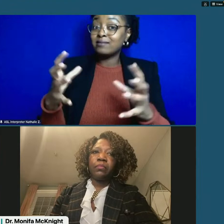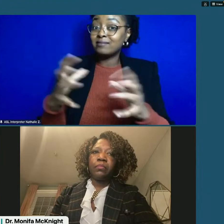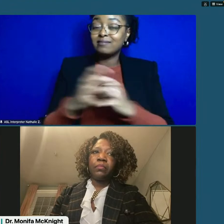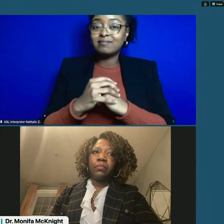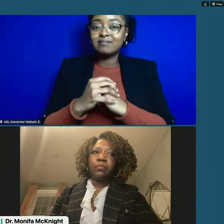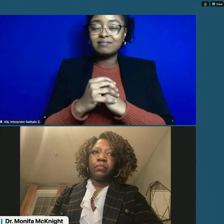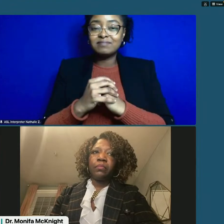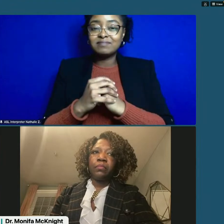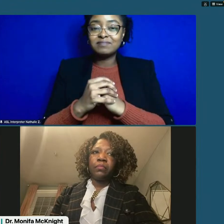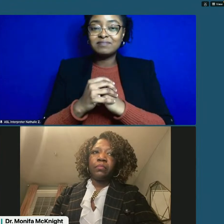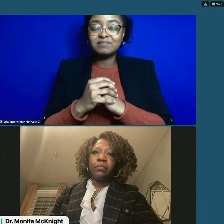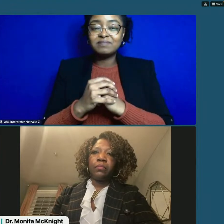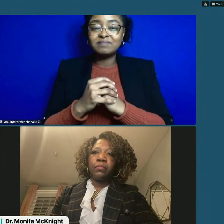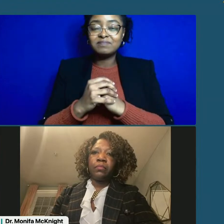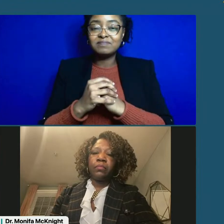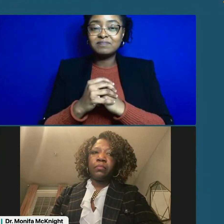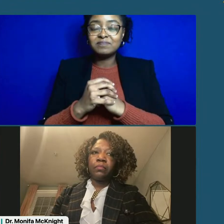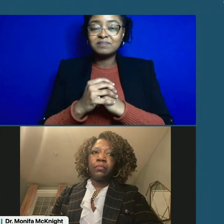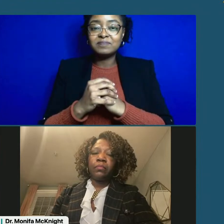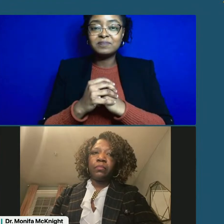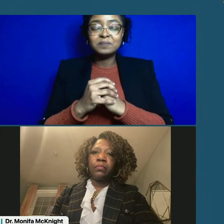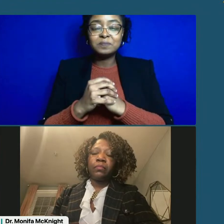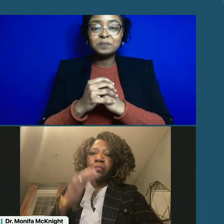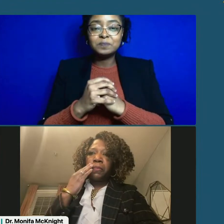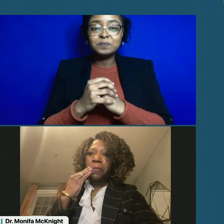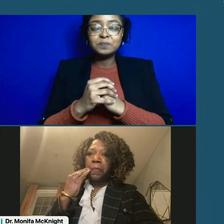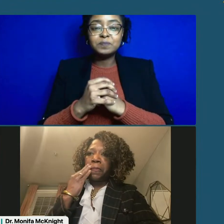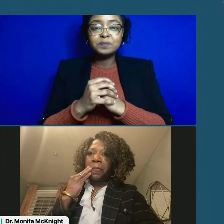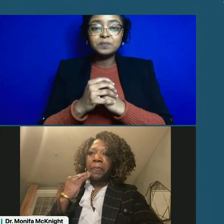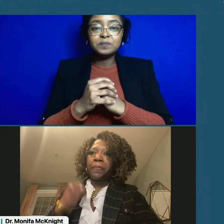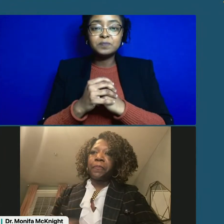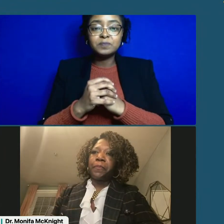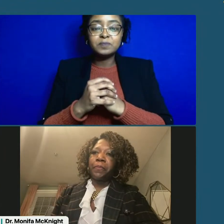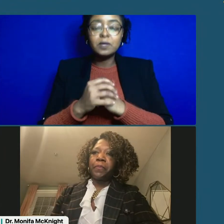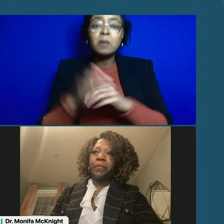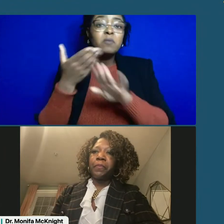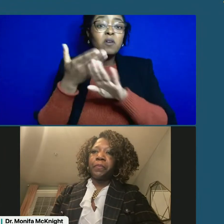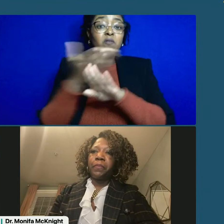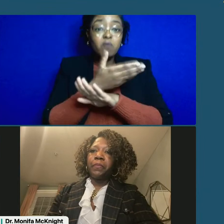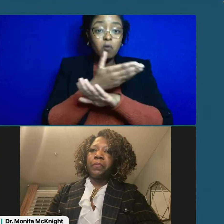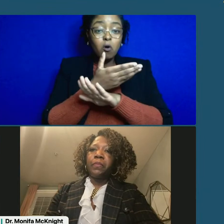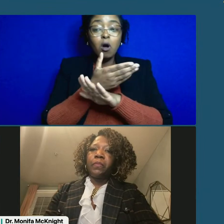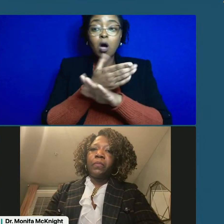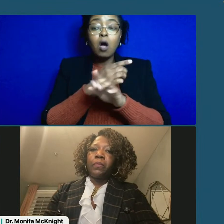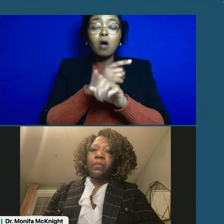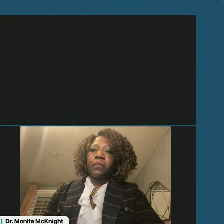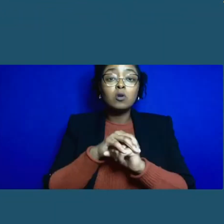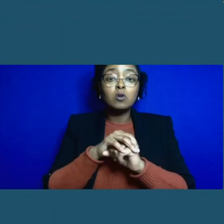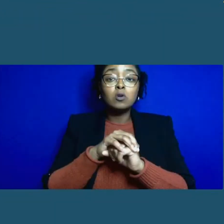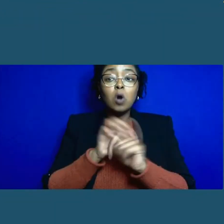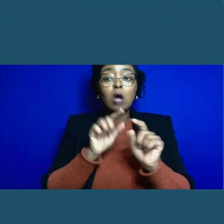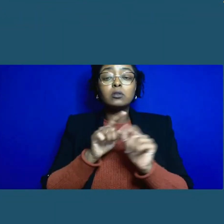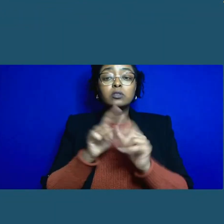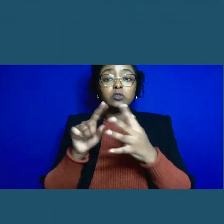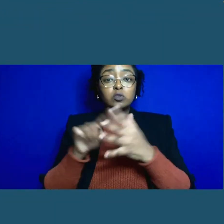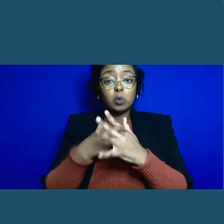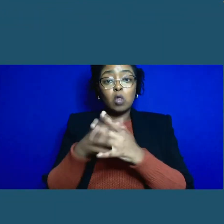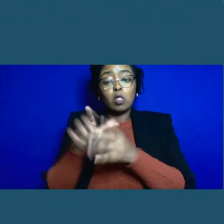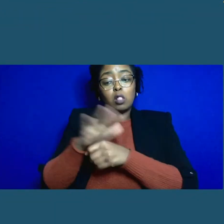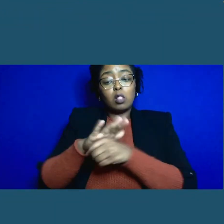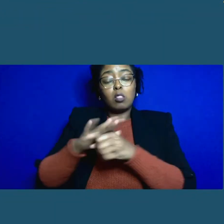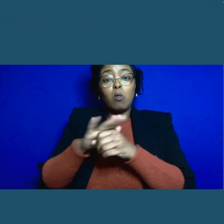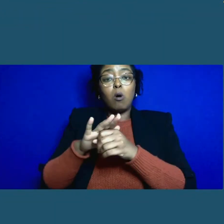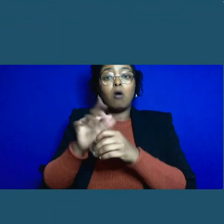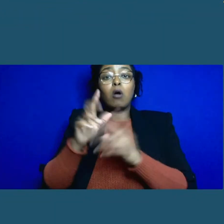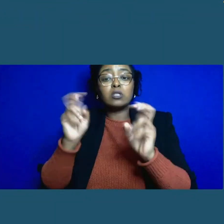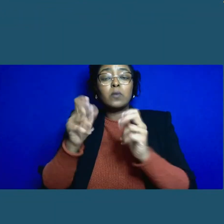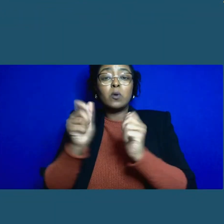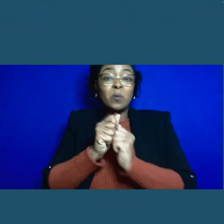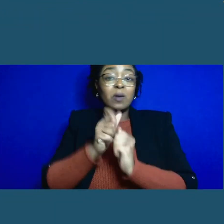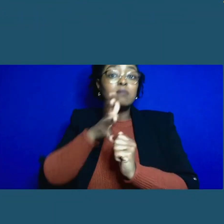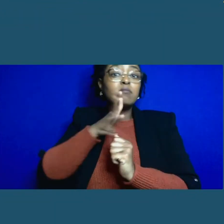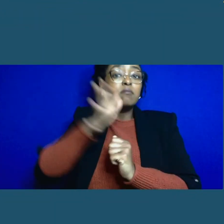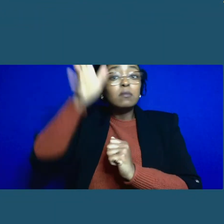was a mouthful. Okay? Um. Before